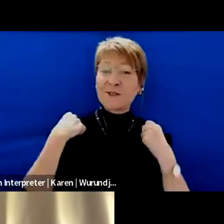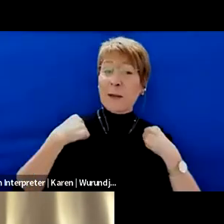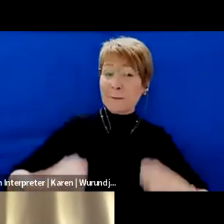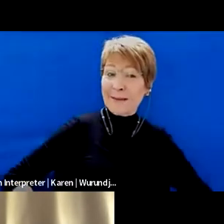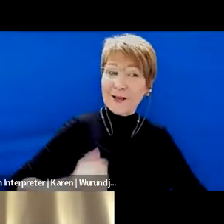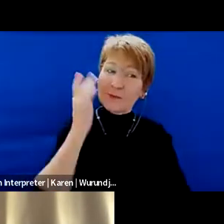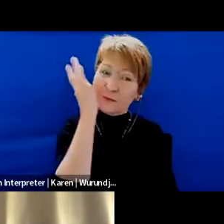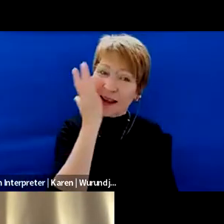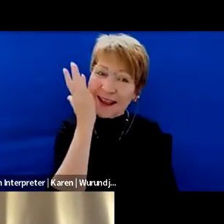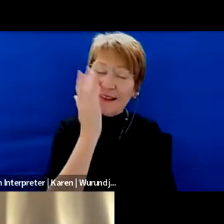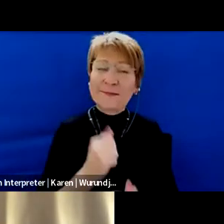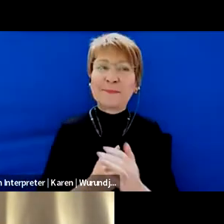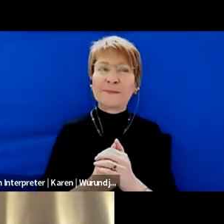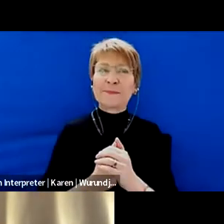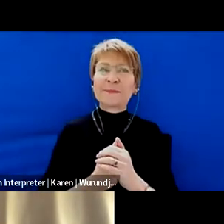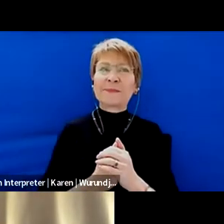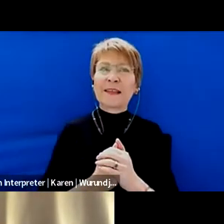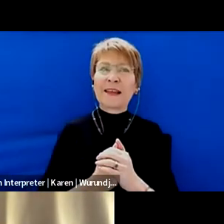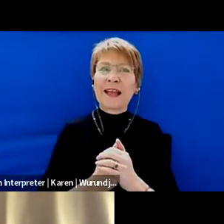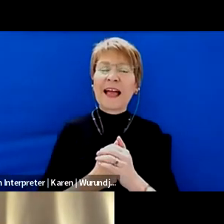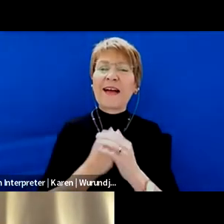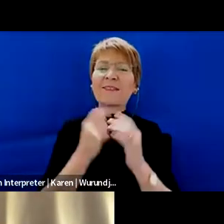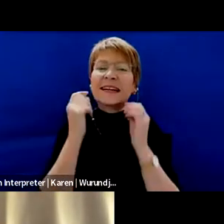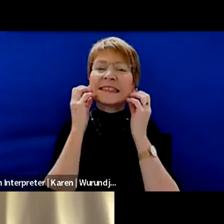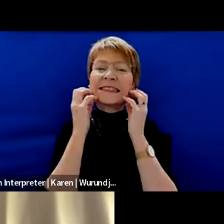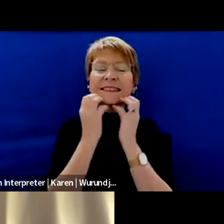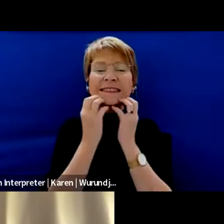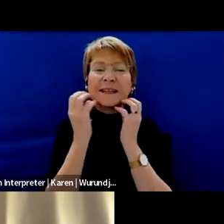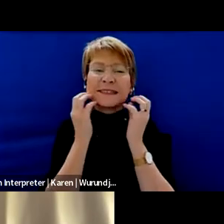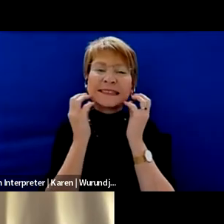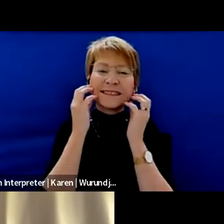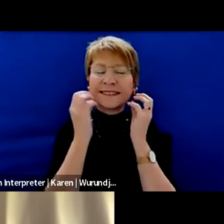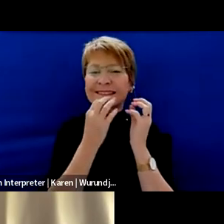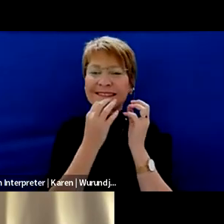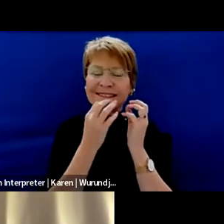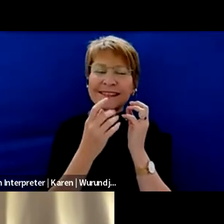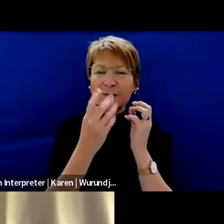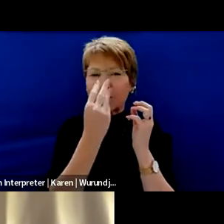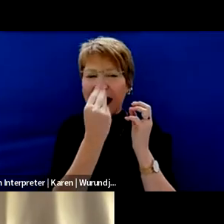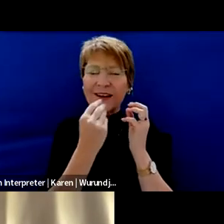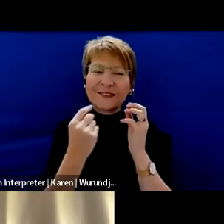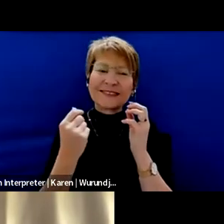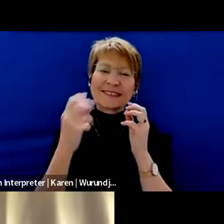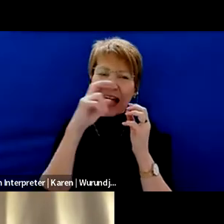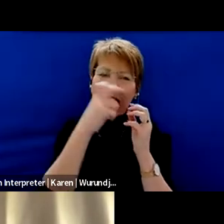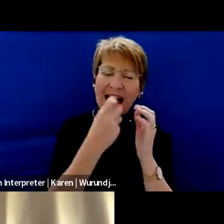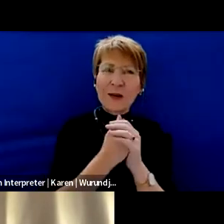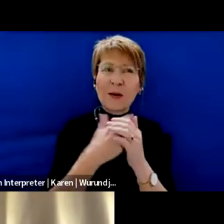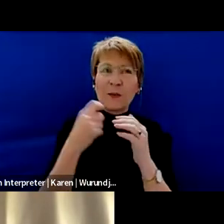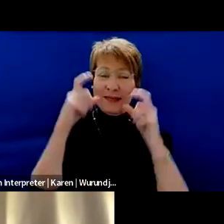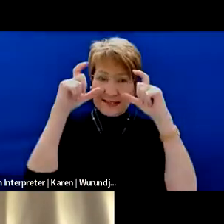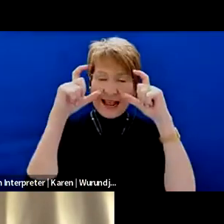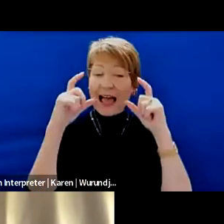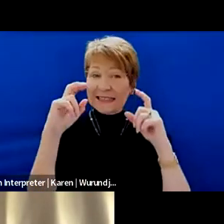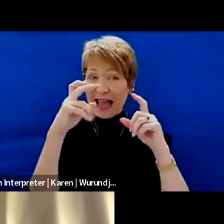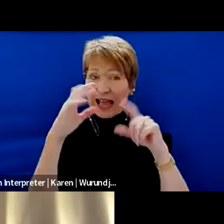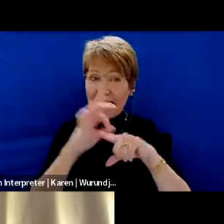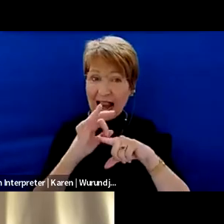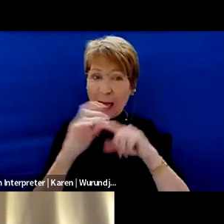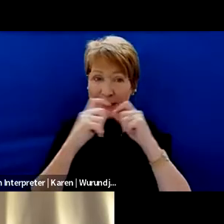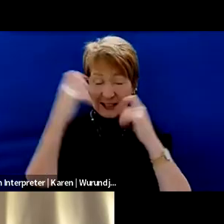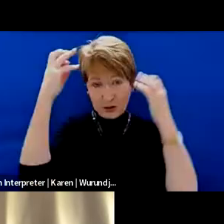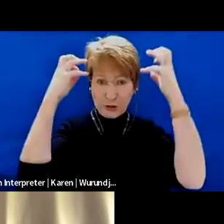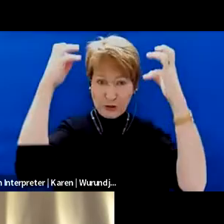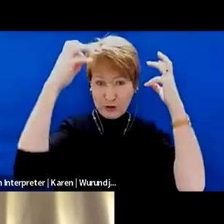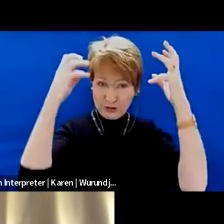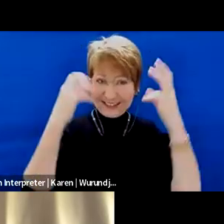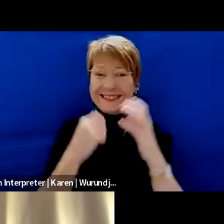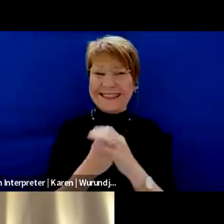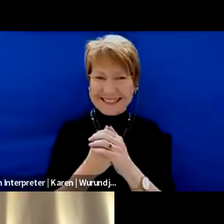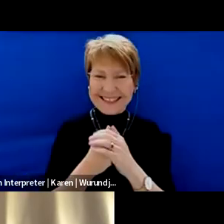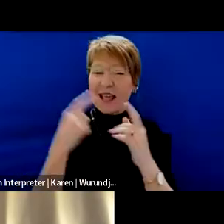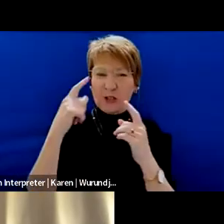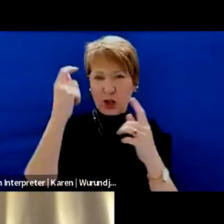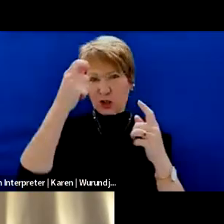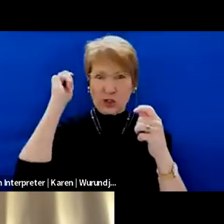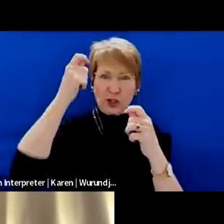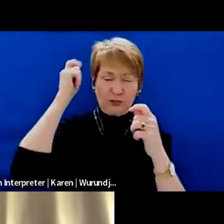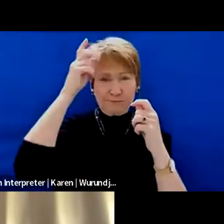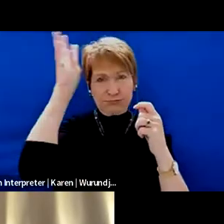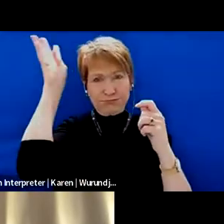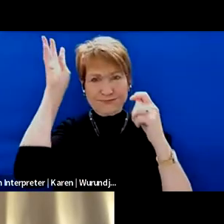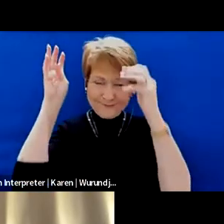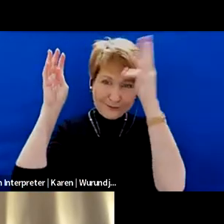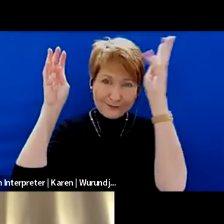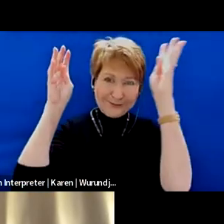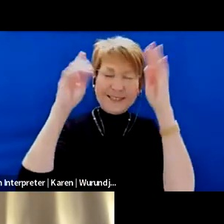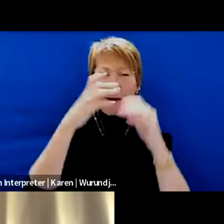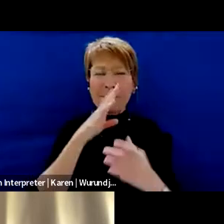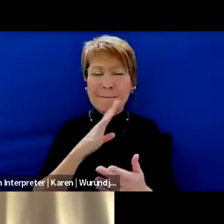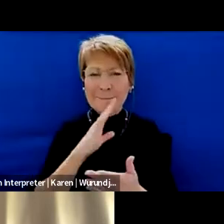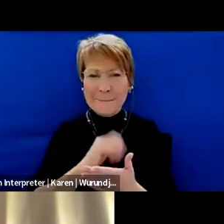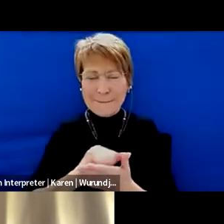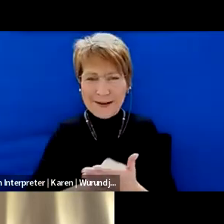And I have quite patchy facial hair but it's brown and Doc, with dark glasses and wildly unkept hair that was unable to get itself in order this morning so I apologize.